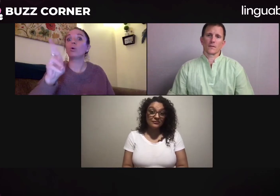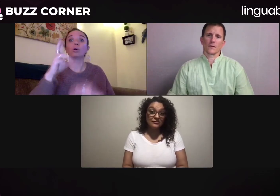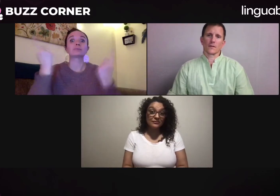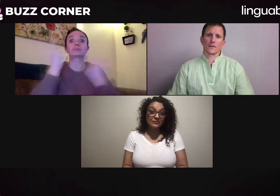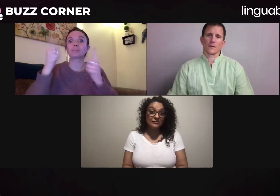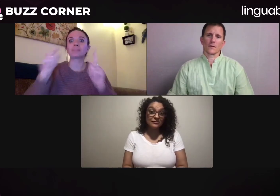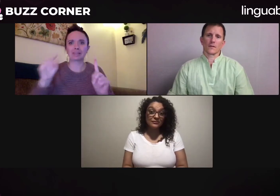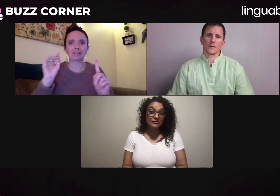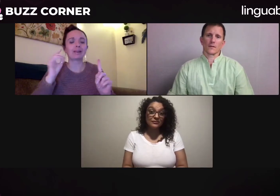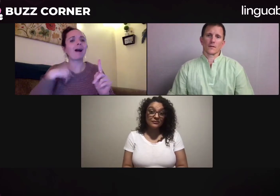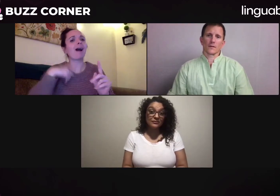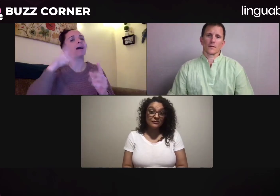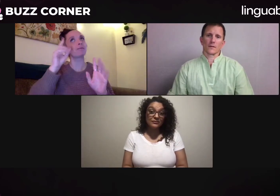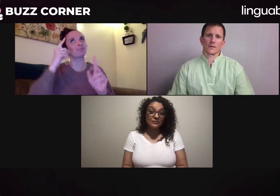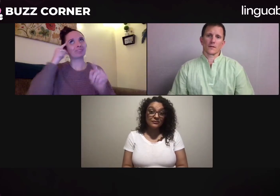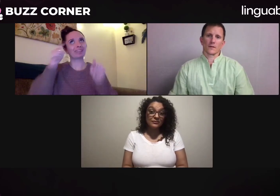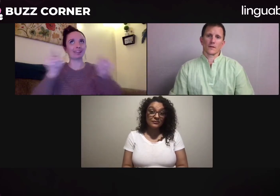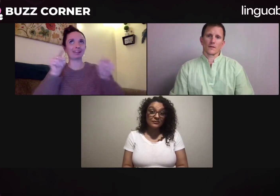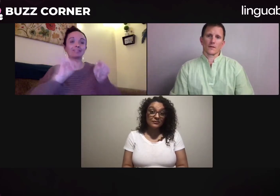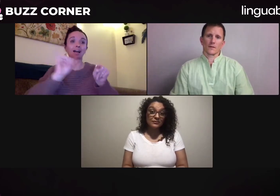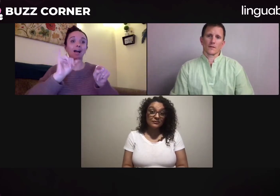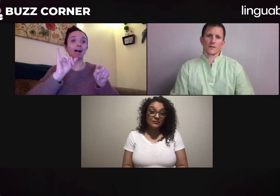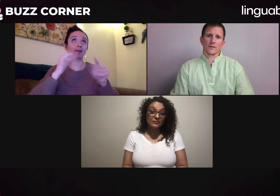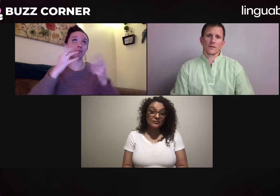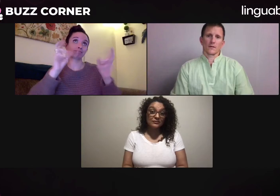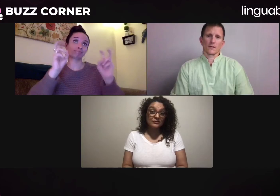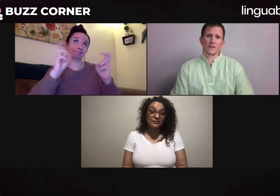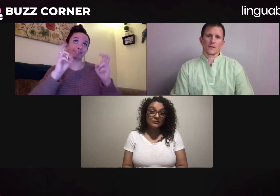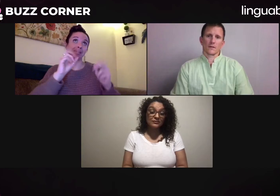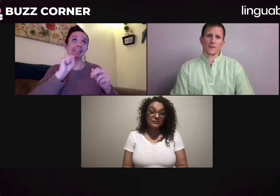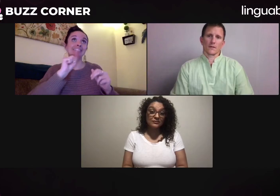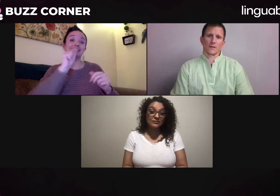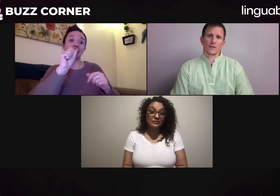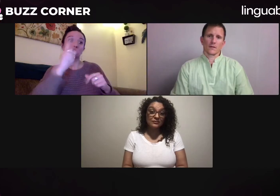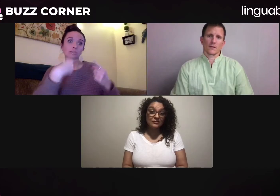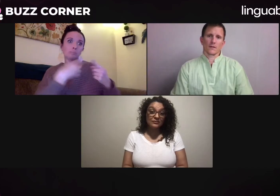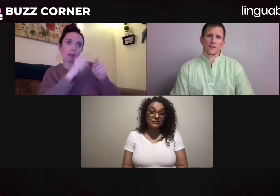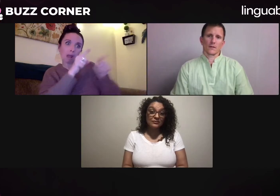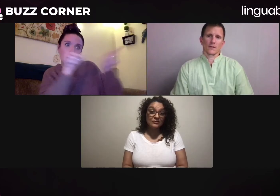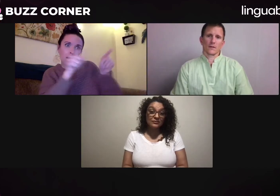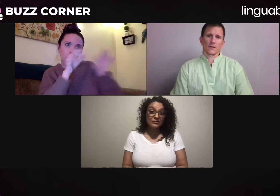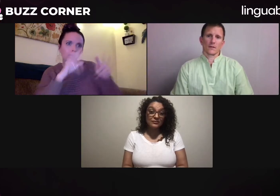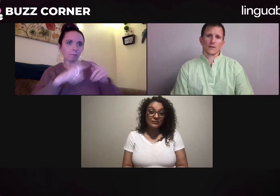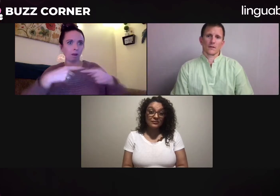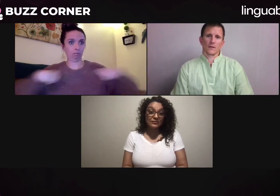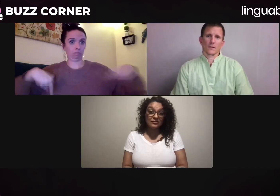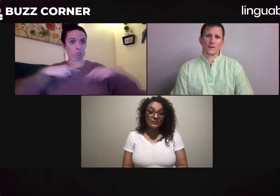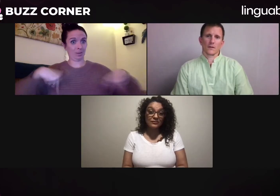High profile, for example, not just for the interpreters,